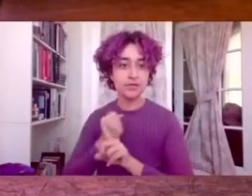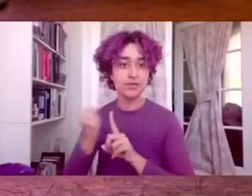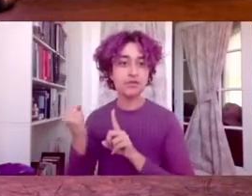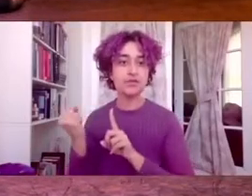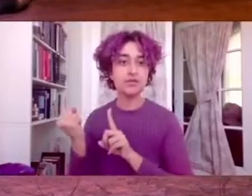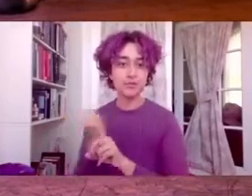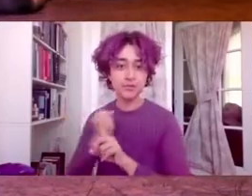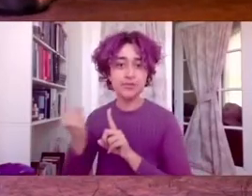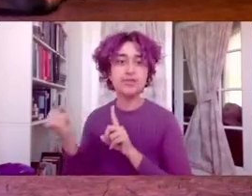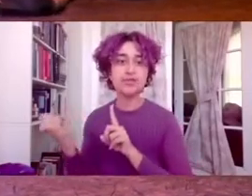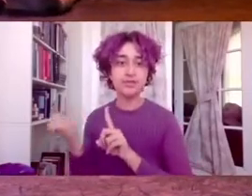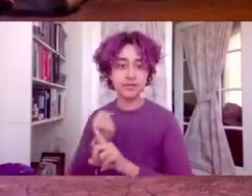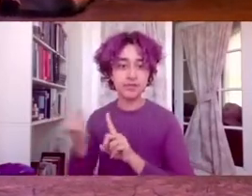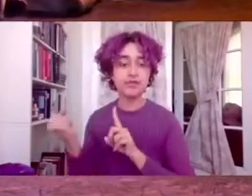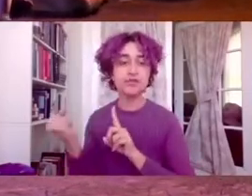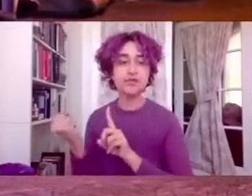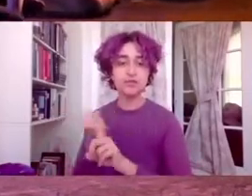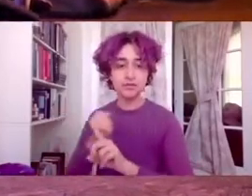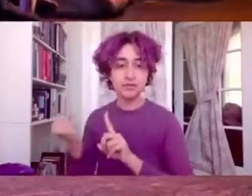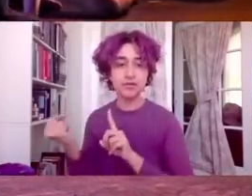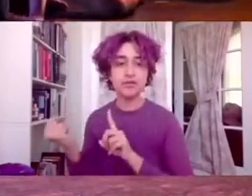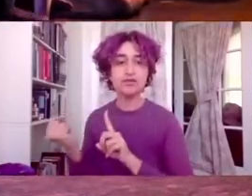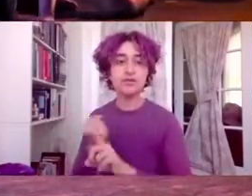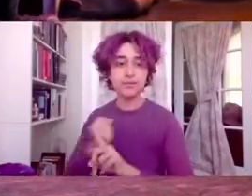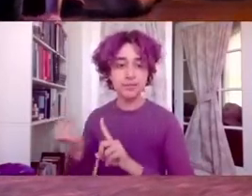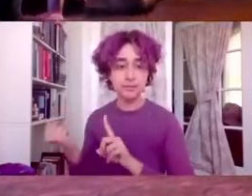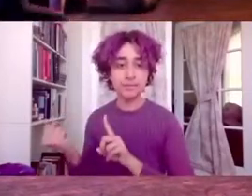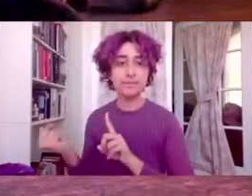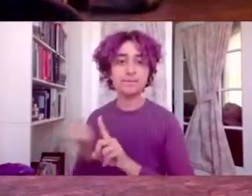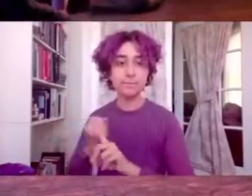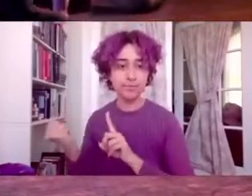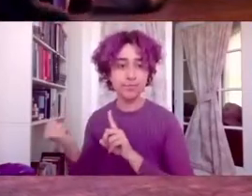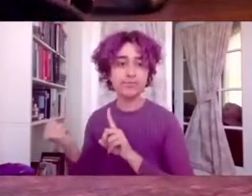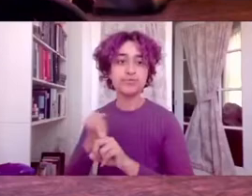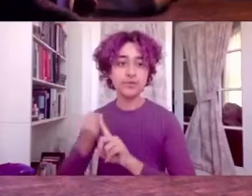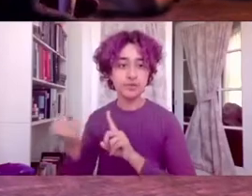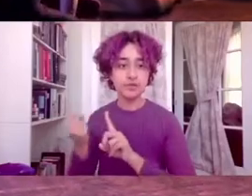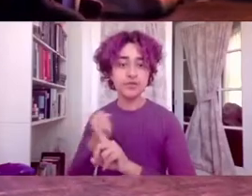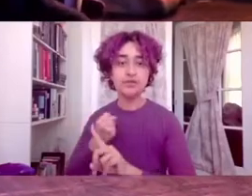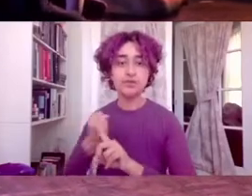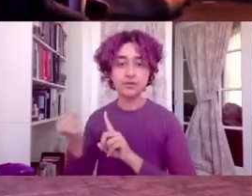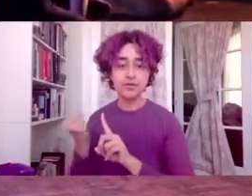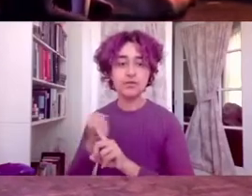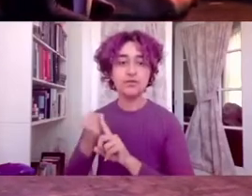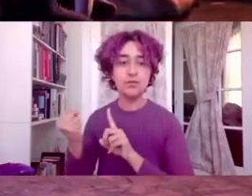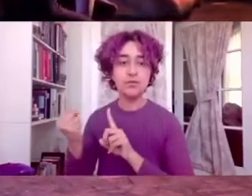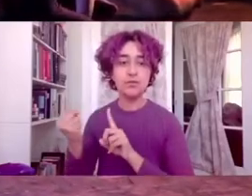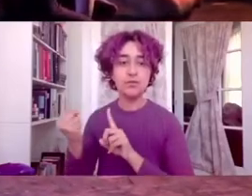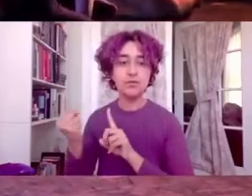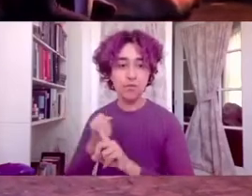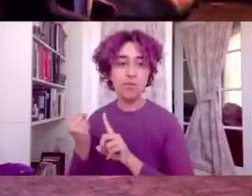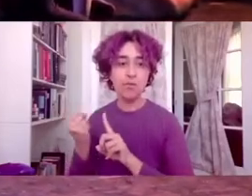and beat and beat and beat and beat and beat and beat and beat and beat.